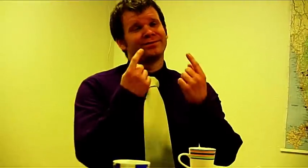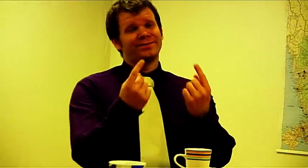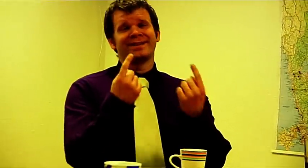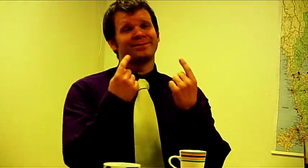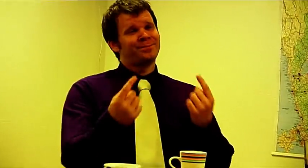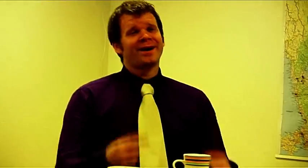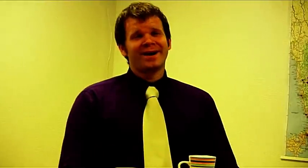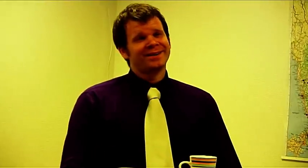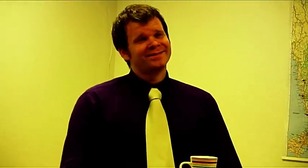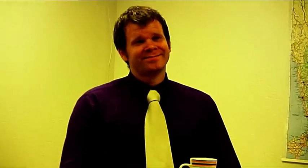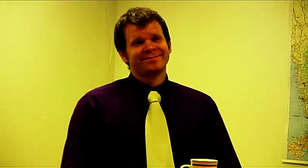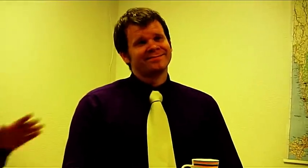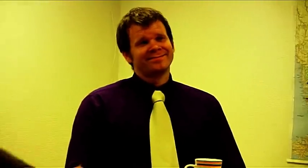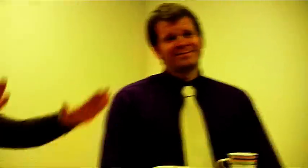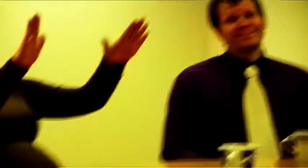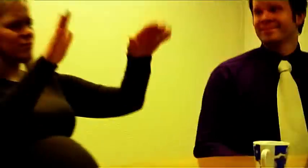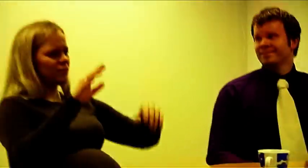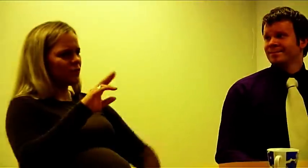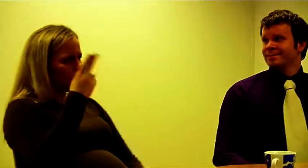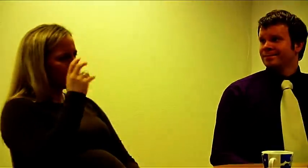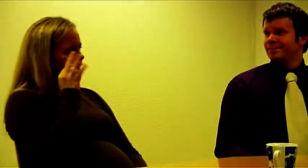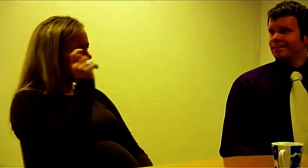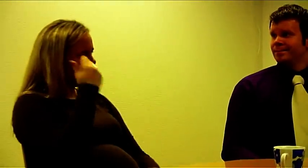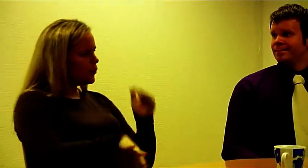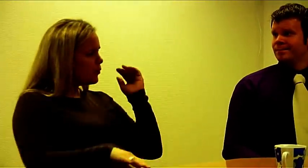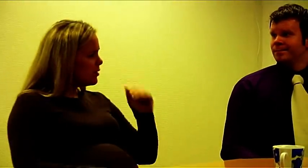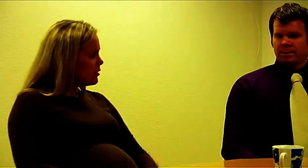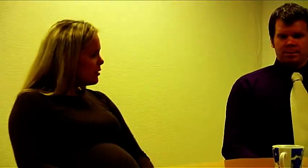Wonderful. Alright, now the break is over.